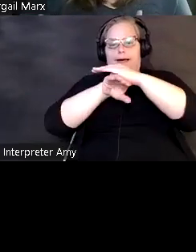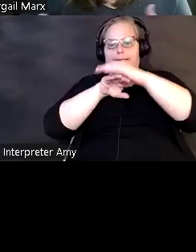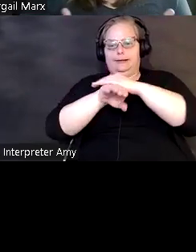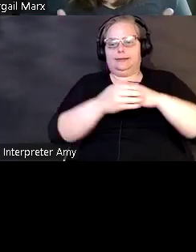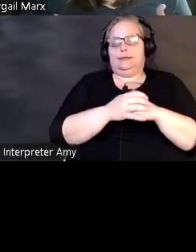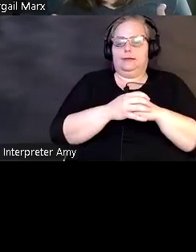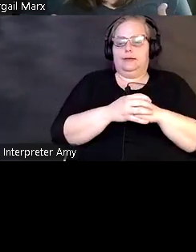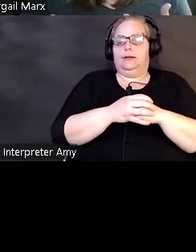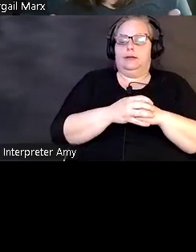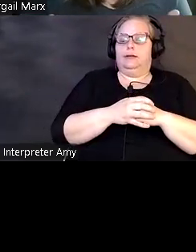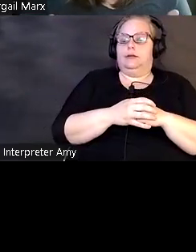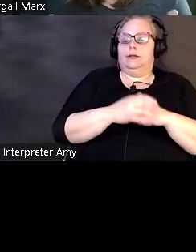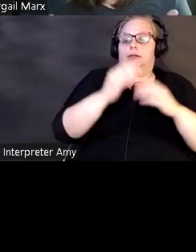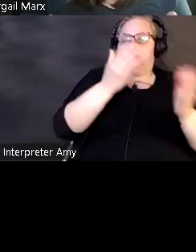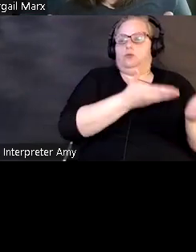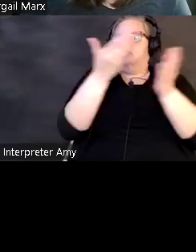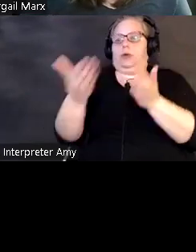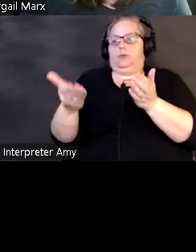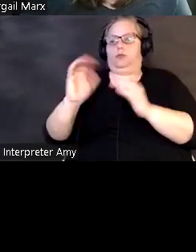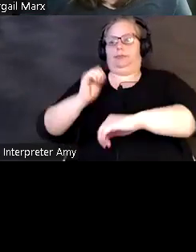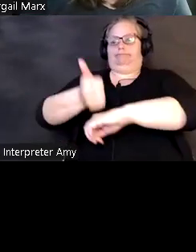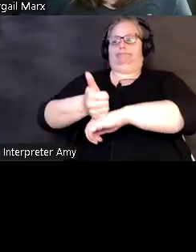and positioning the device is really important for them to be able to use it.